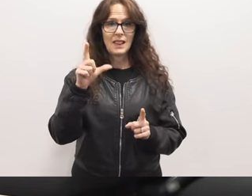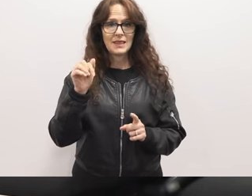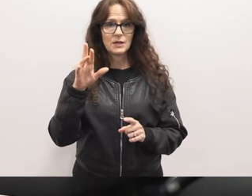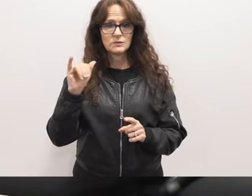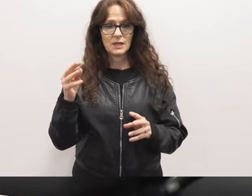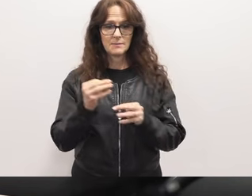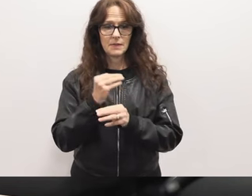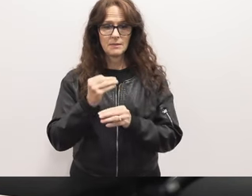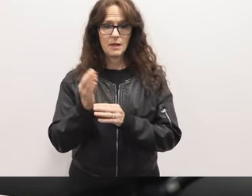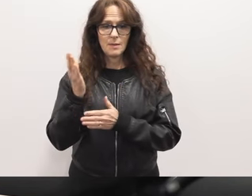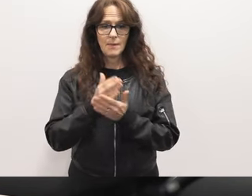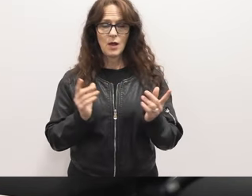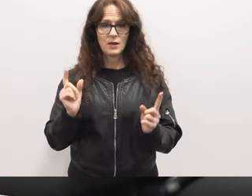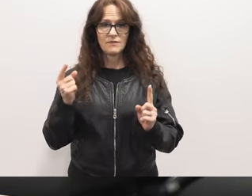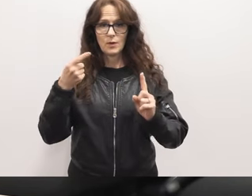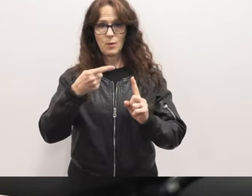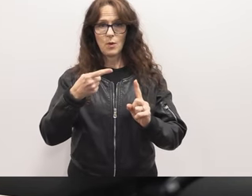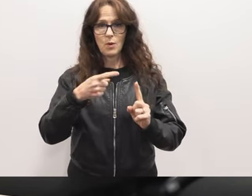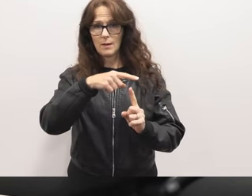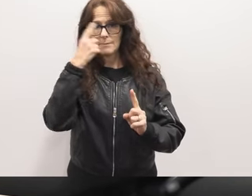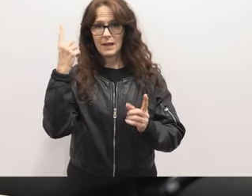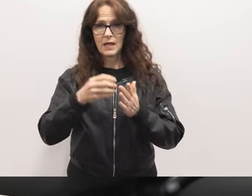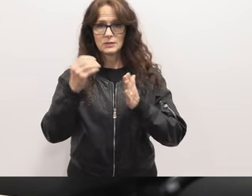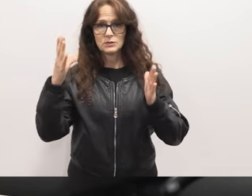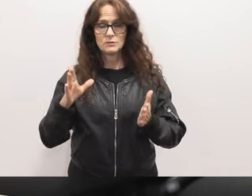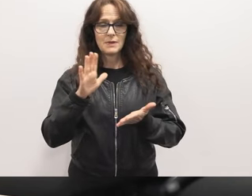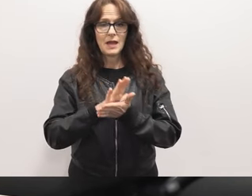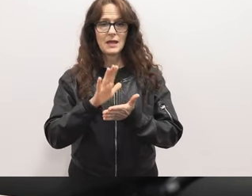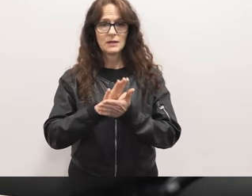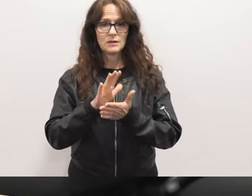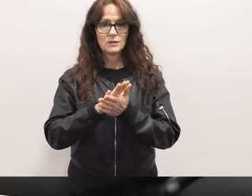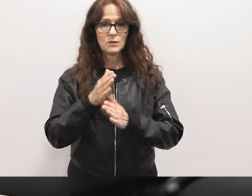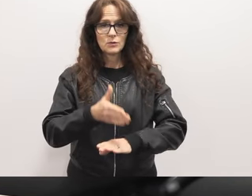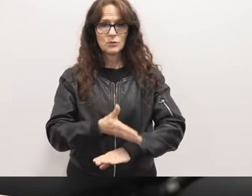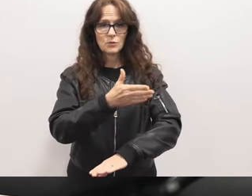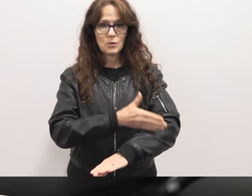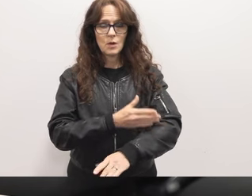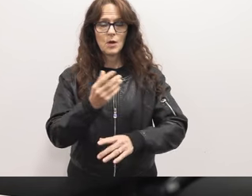part of the goal is Black student academic growth will increase for Black students.